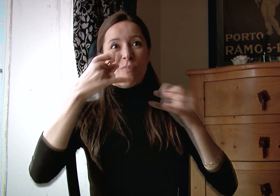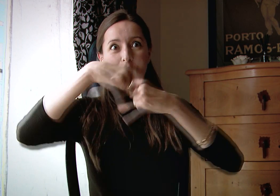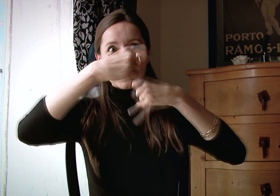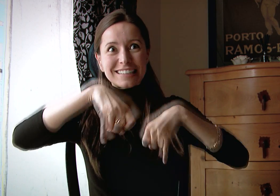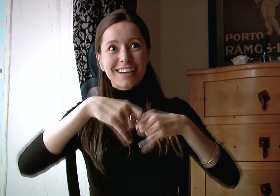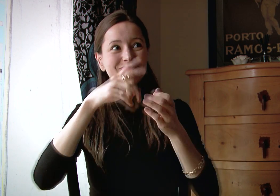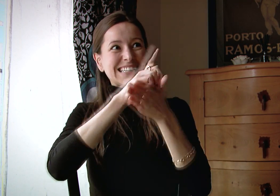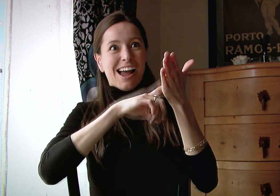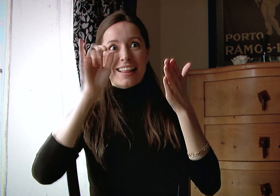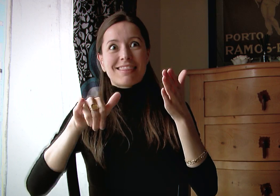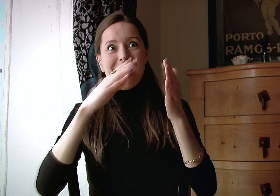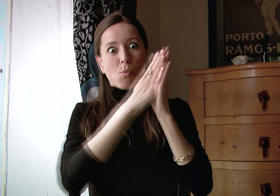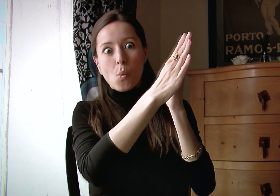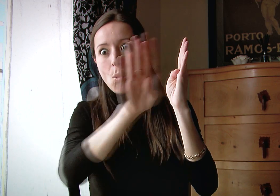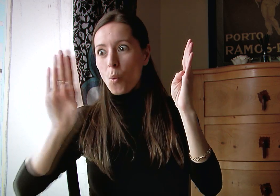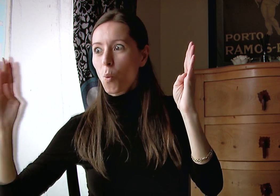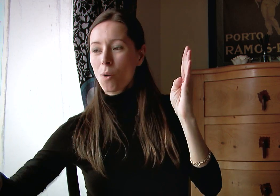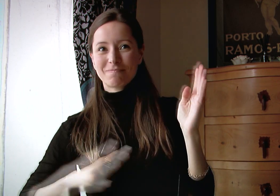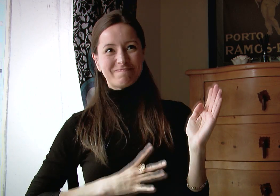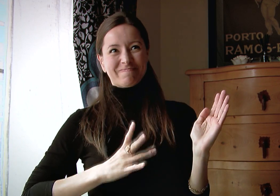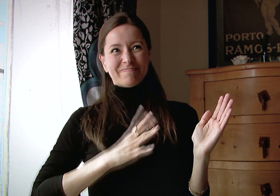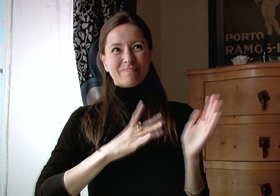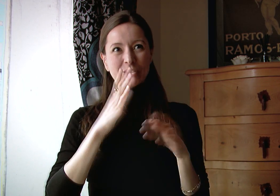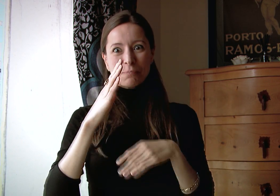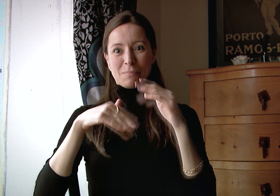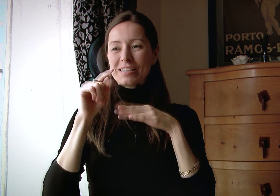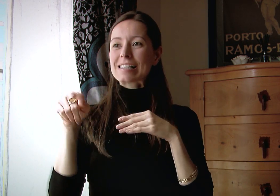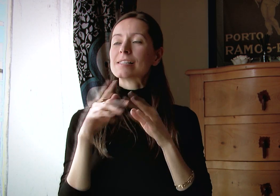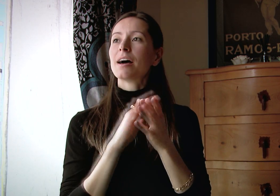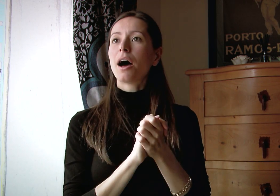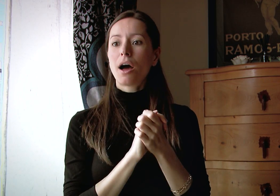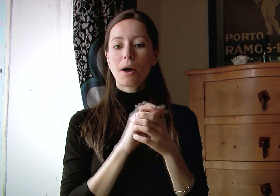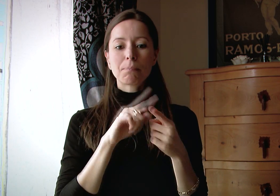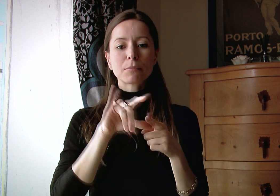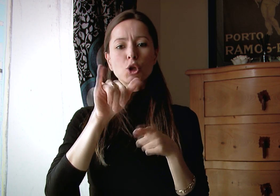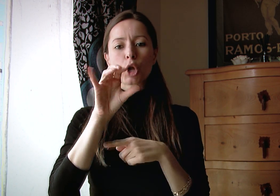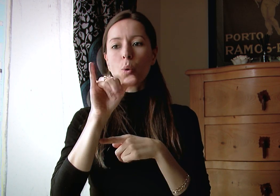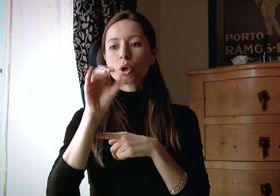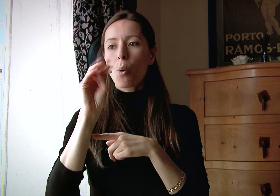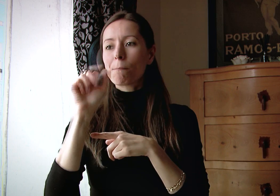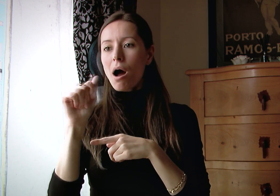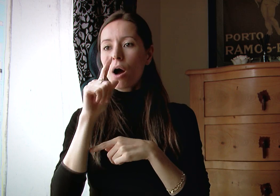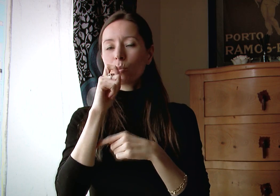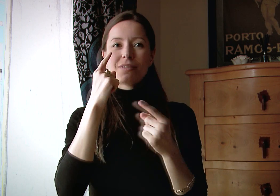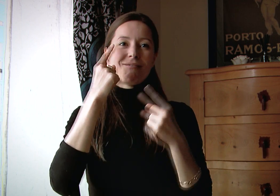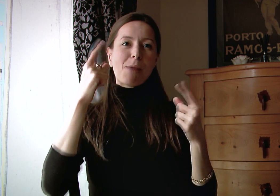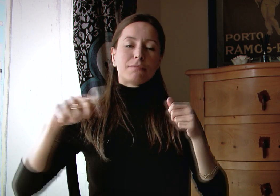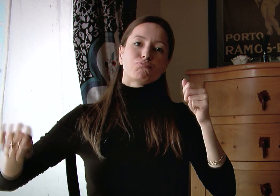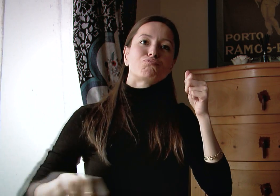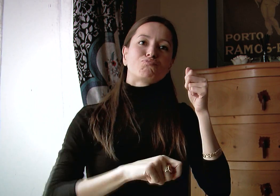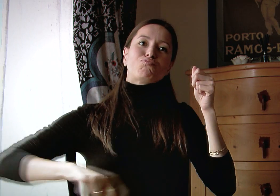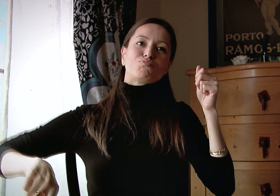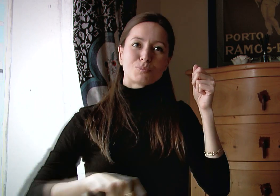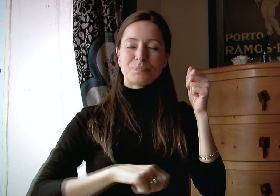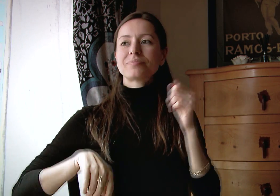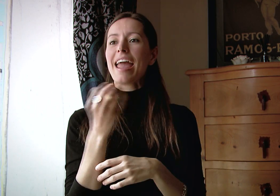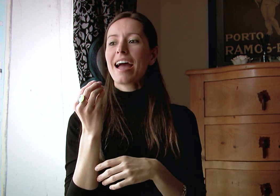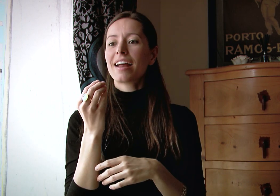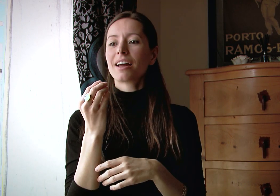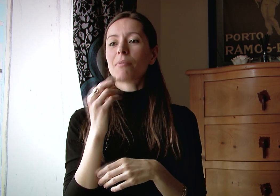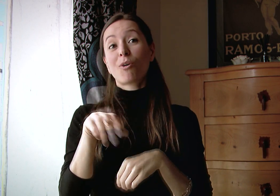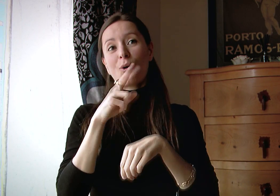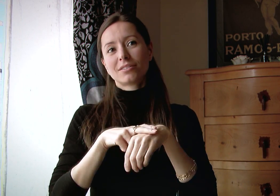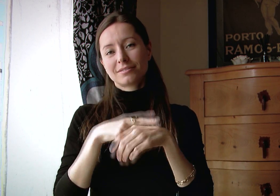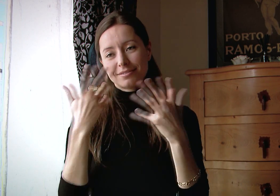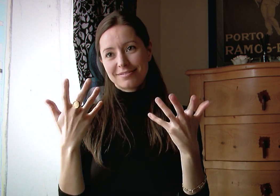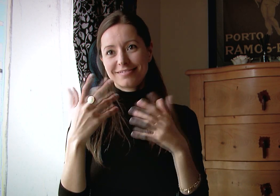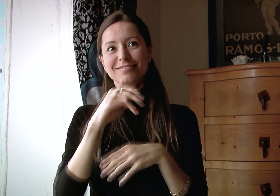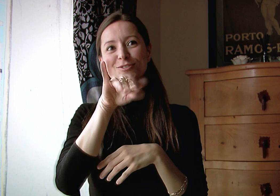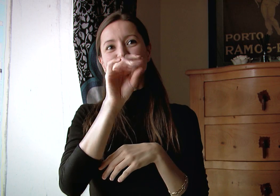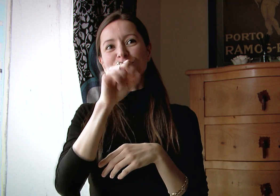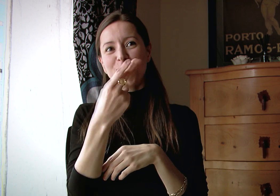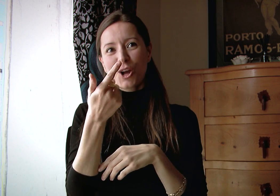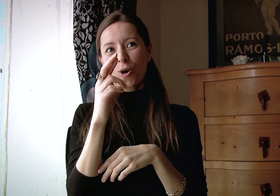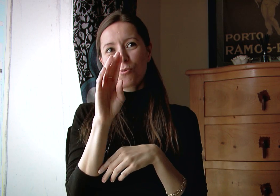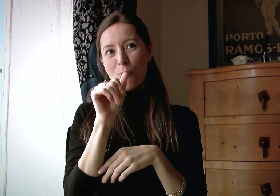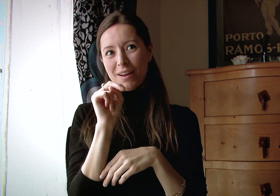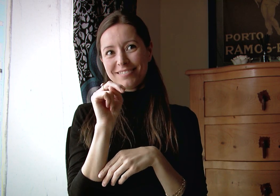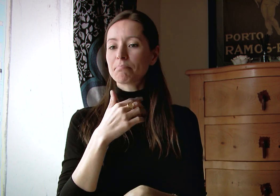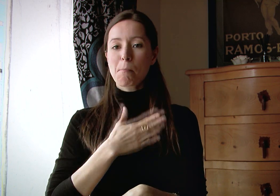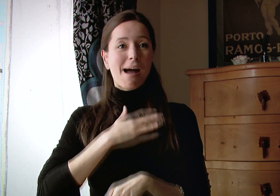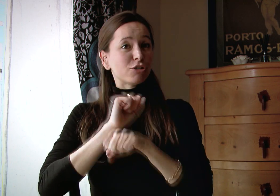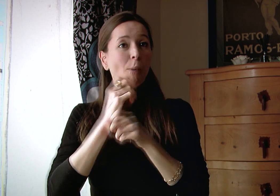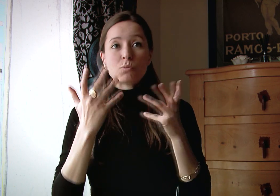architect who designed the fancy wall and the building, Yo Yo Ma, a famous cellist, and of course, Josh Groban. My job was